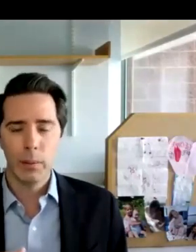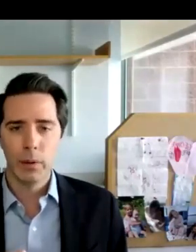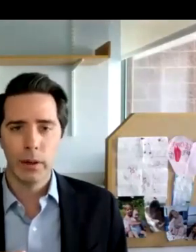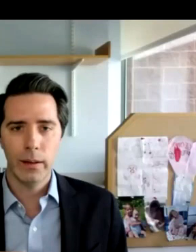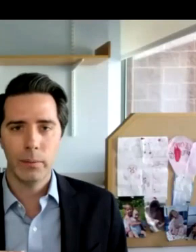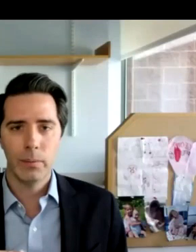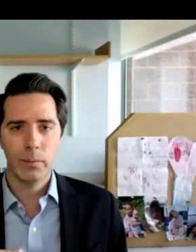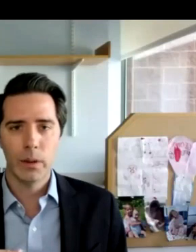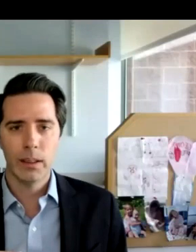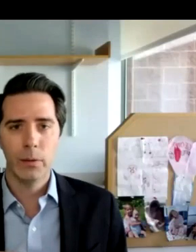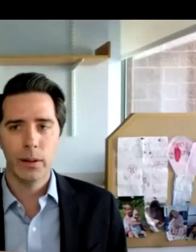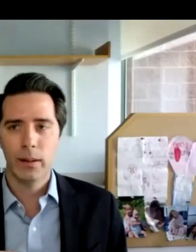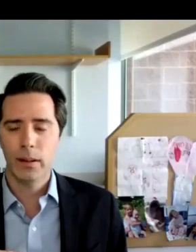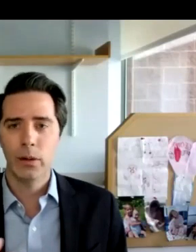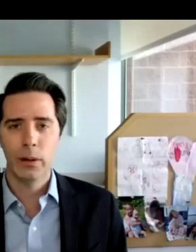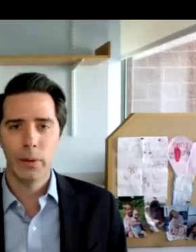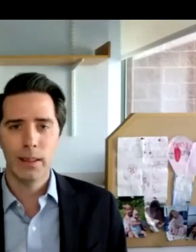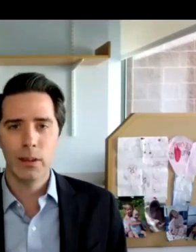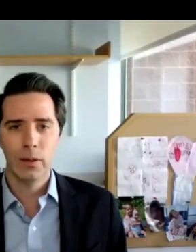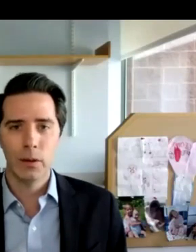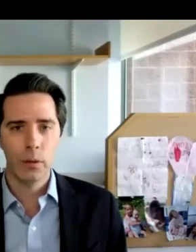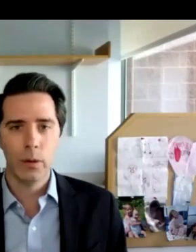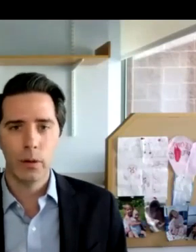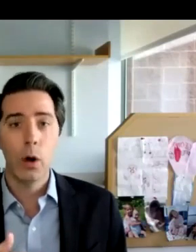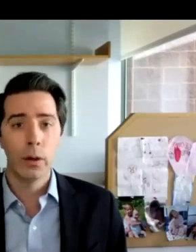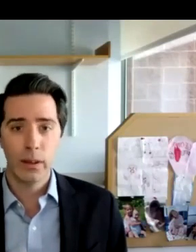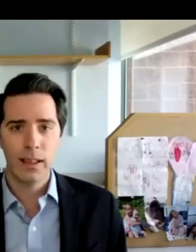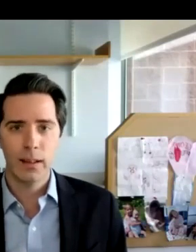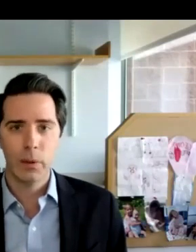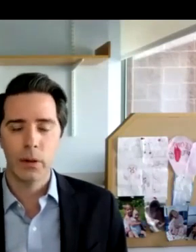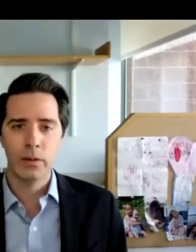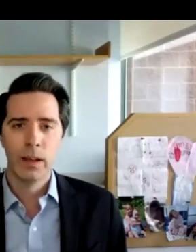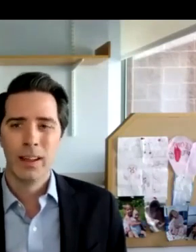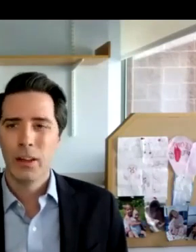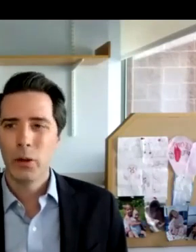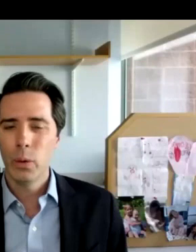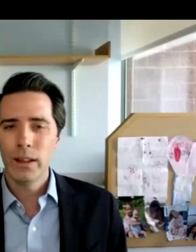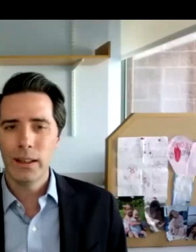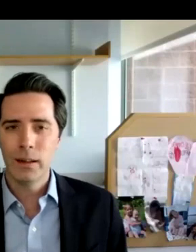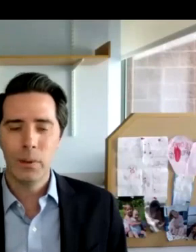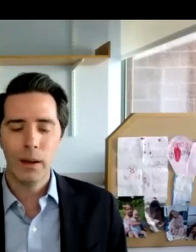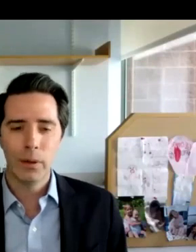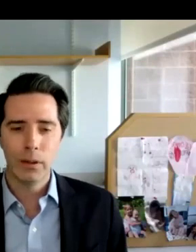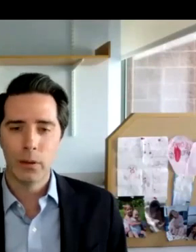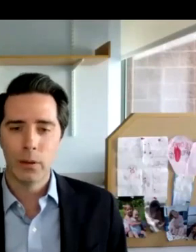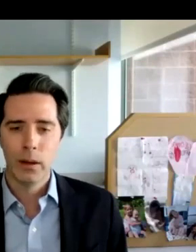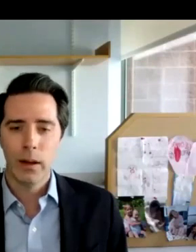some people that proceed with cochlear implantation if there's no known detectable nerve you would need to be